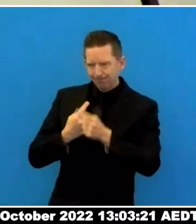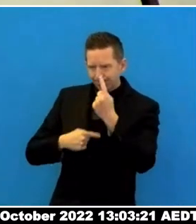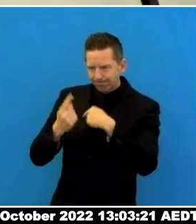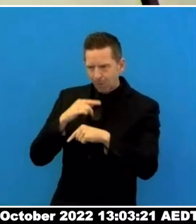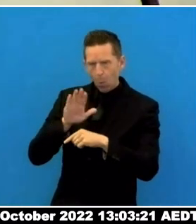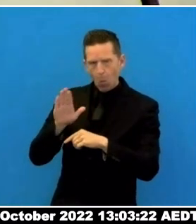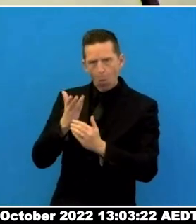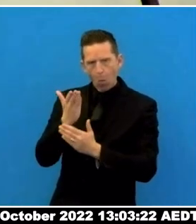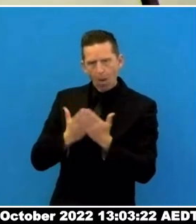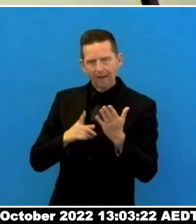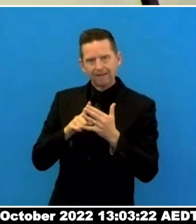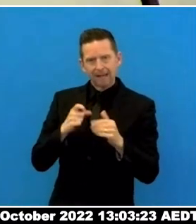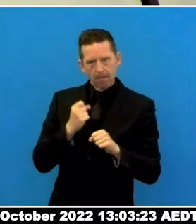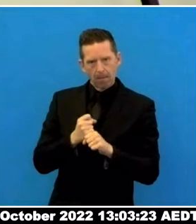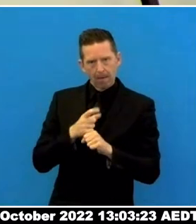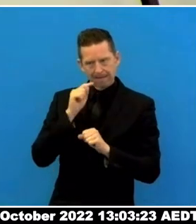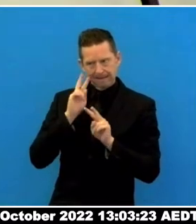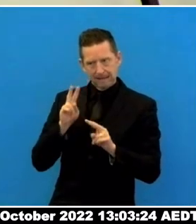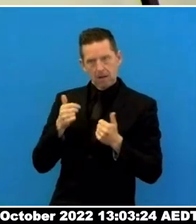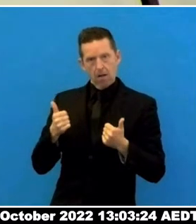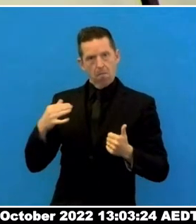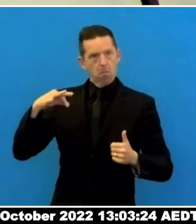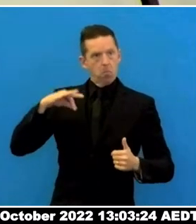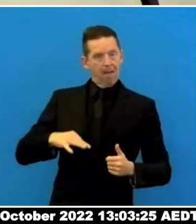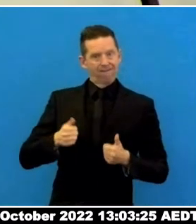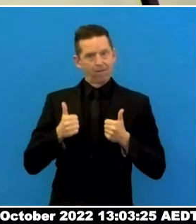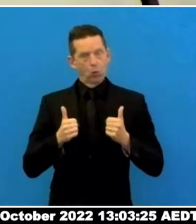that one of the benefits of a trauma informed approach